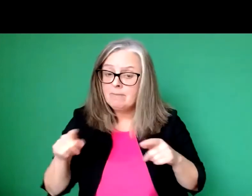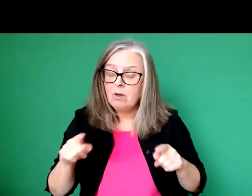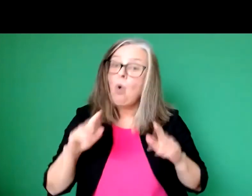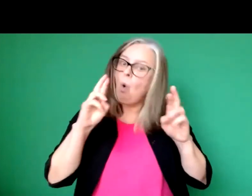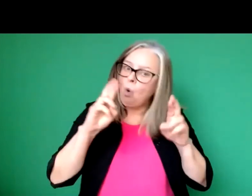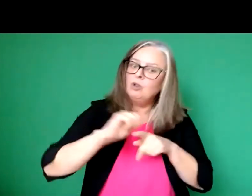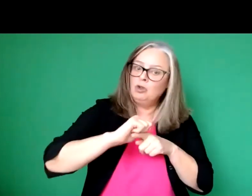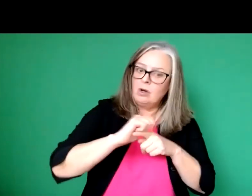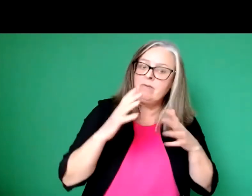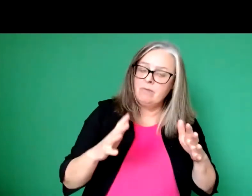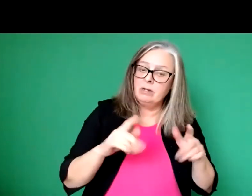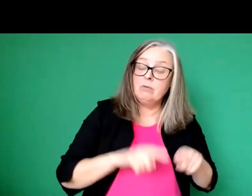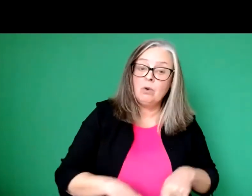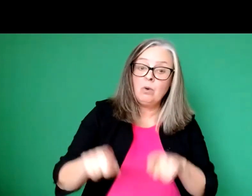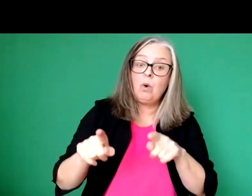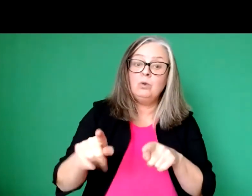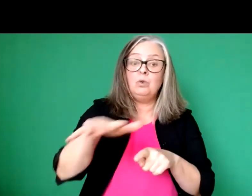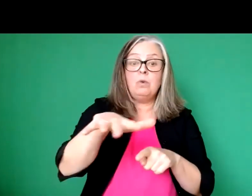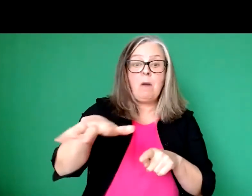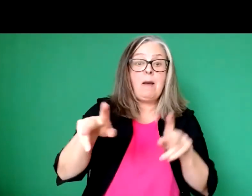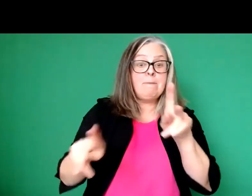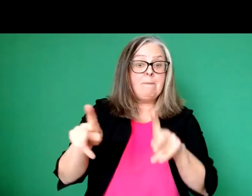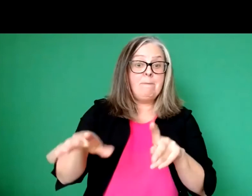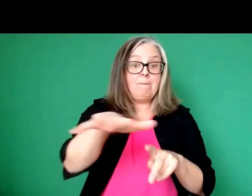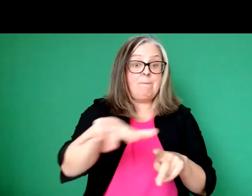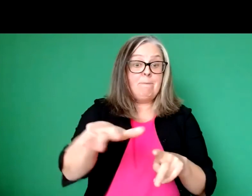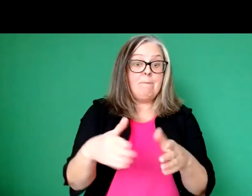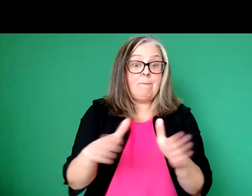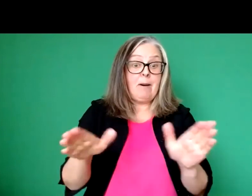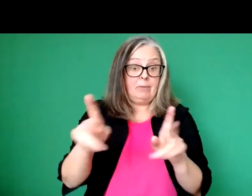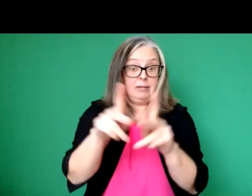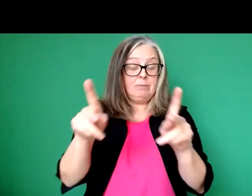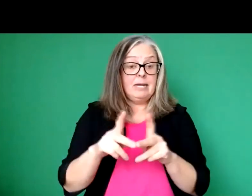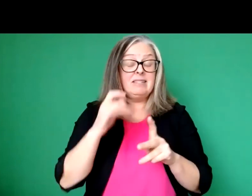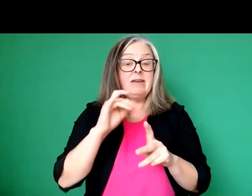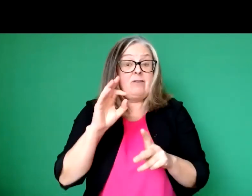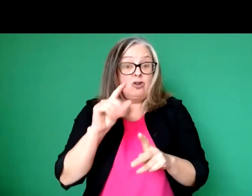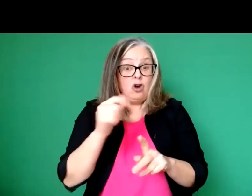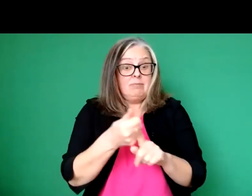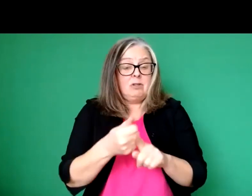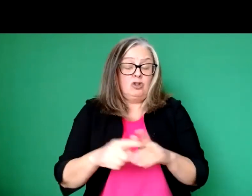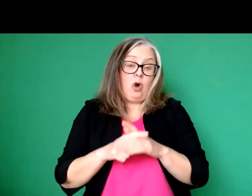public place and the dog begins to misbehave and and by that i mean exceptionally disbe